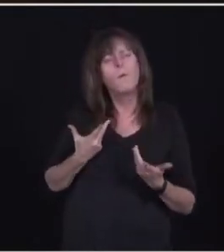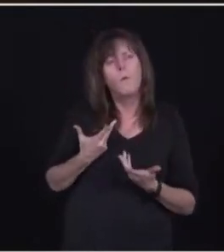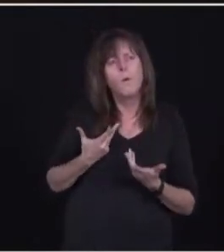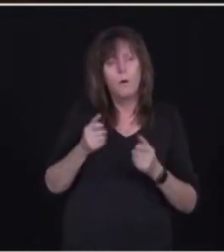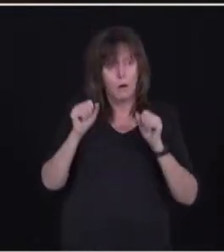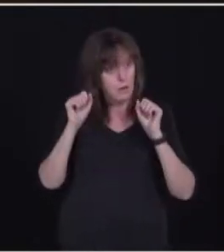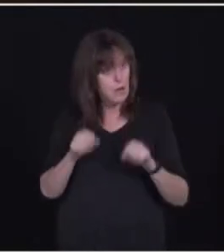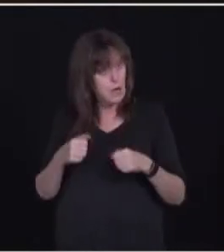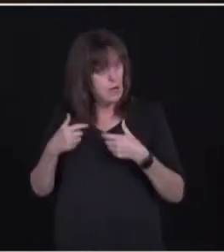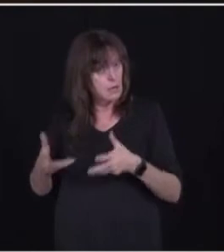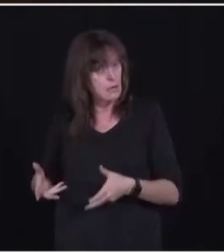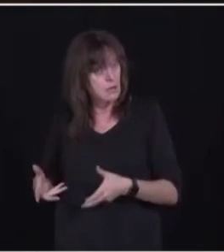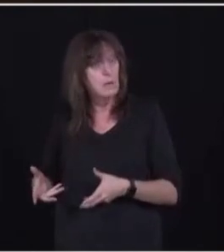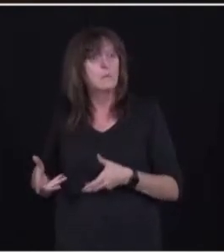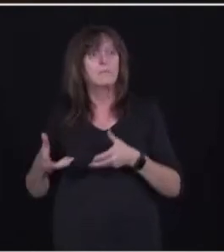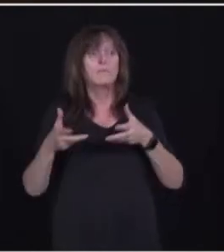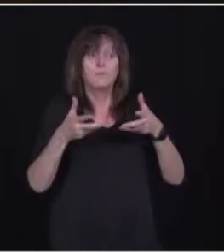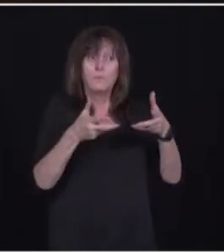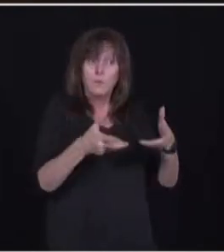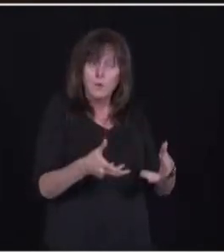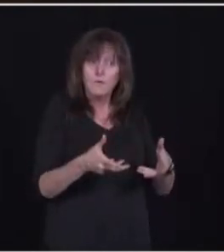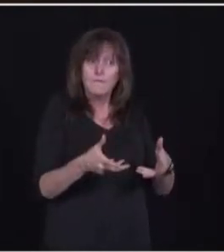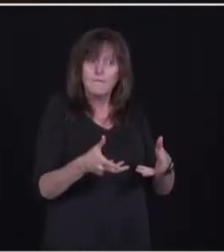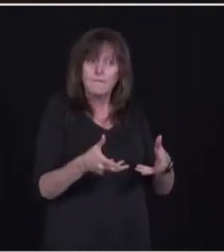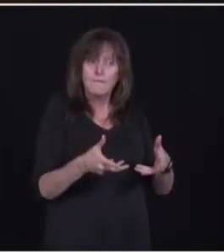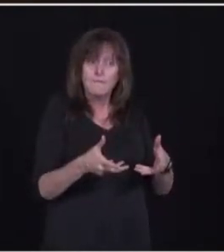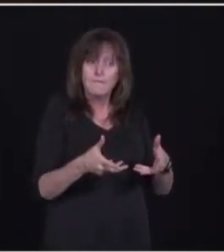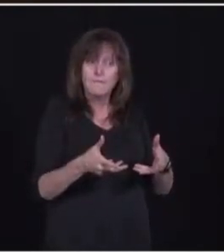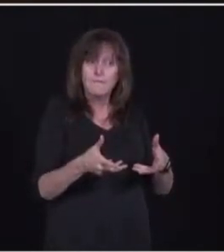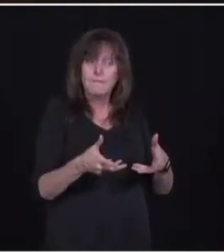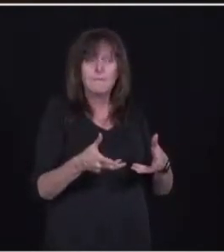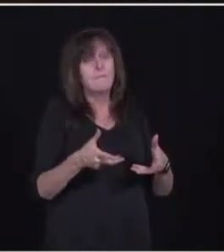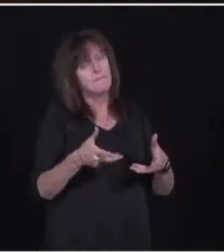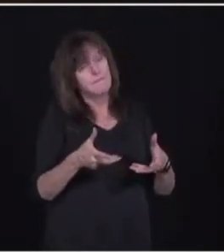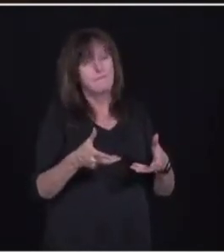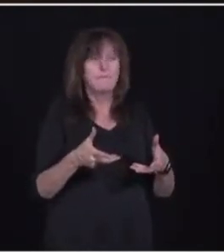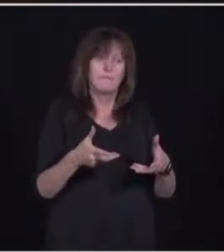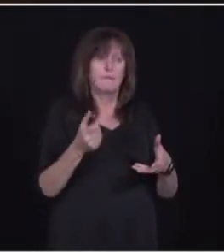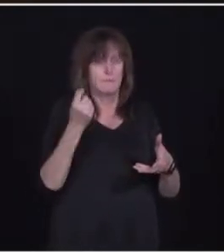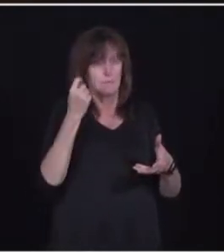or if there is some availability to move the vaccine slightly, they have shelf life, one refrigerated,